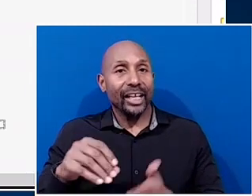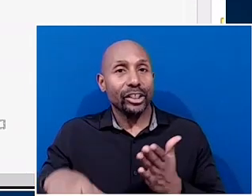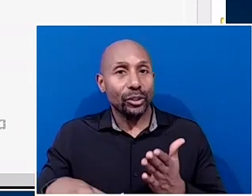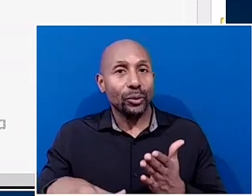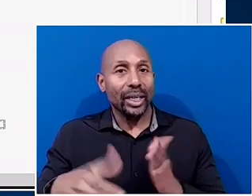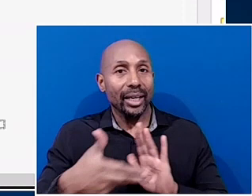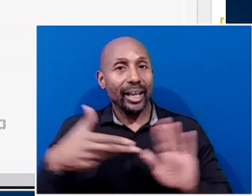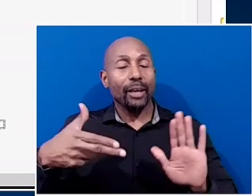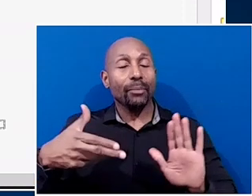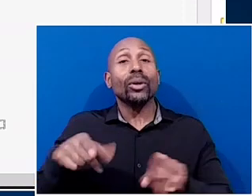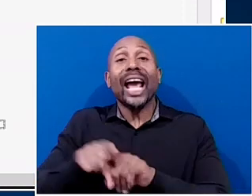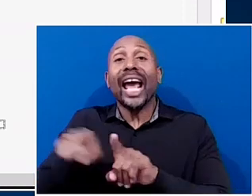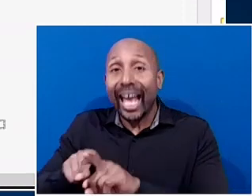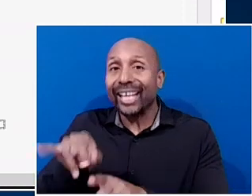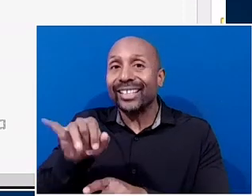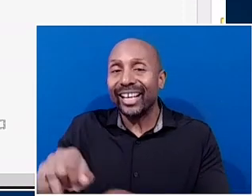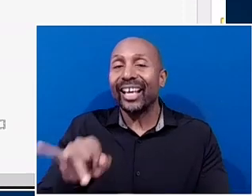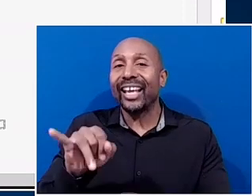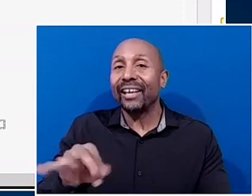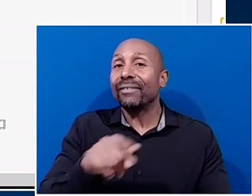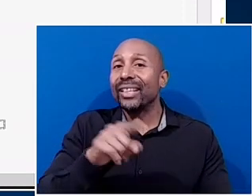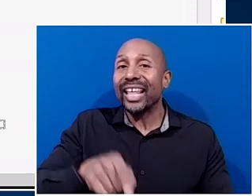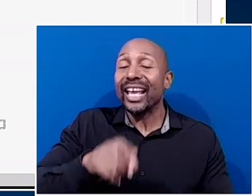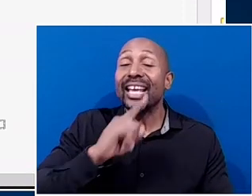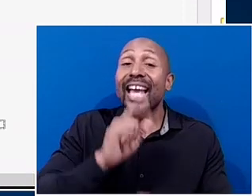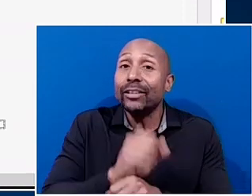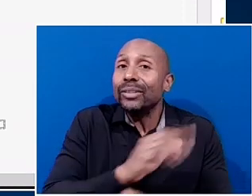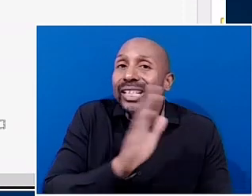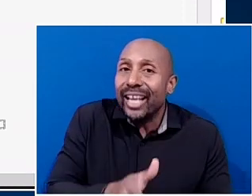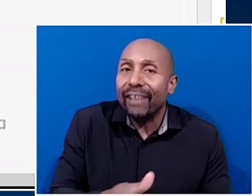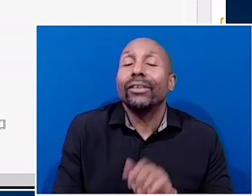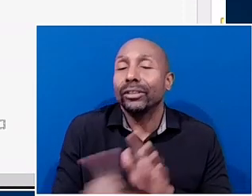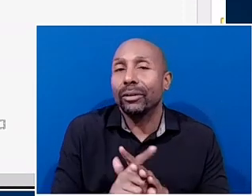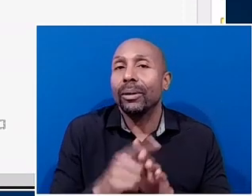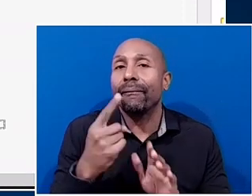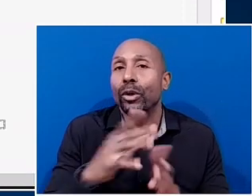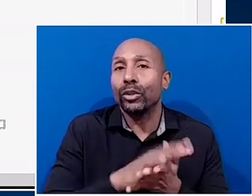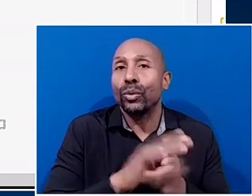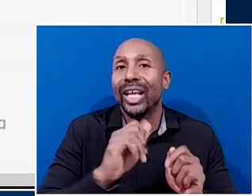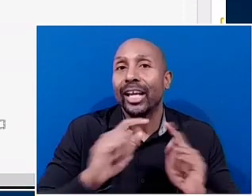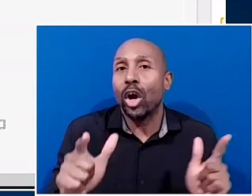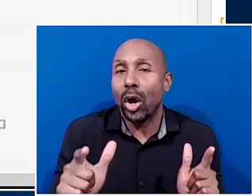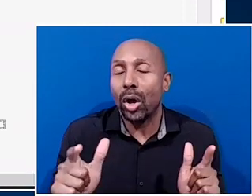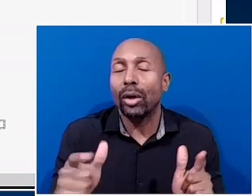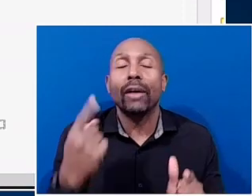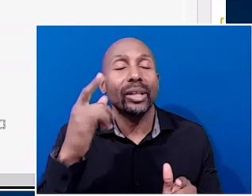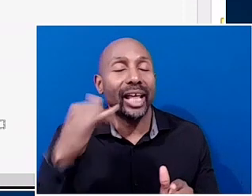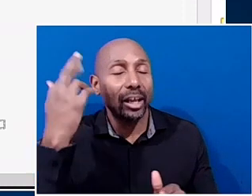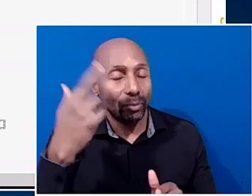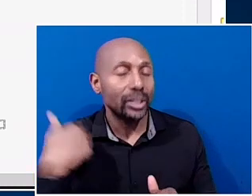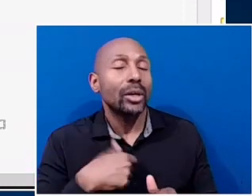the period. And for that reason, we believe that writing off or canceling any balance owed